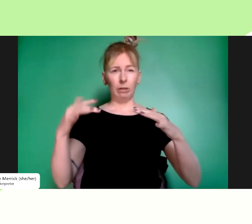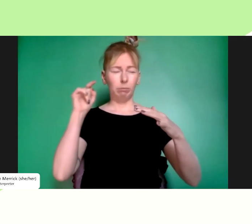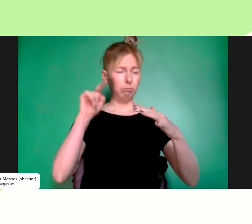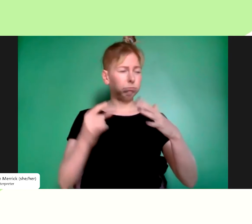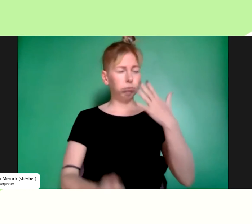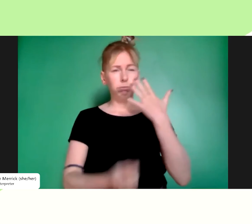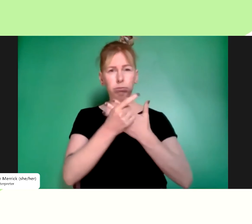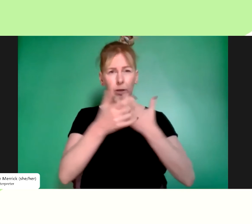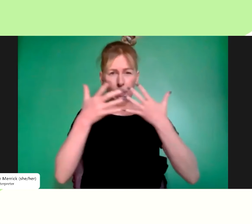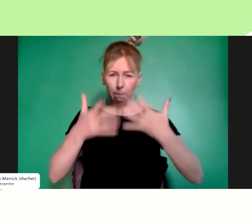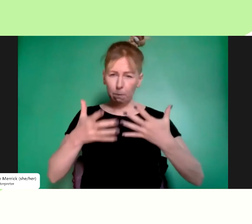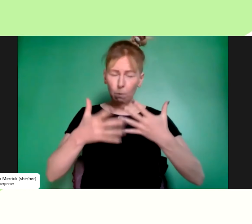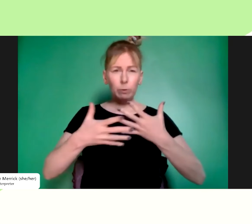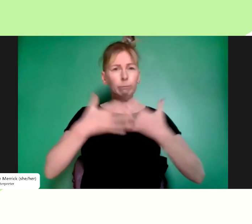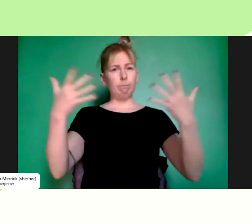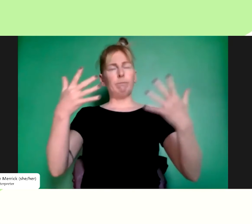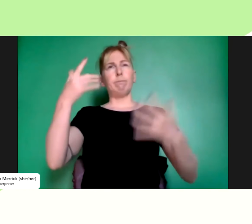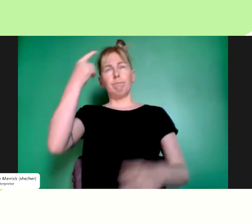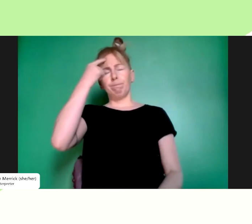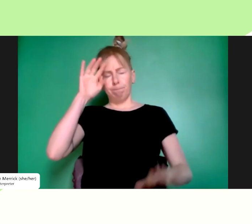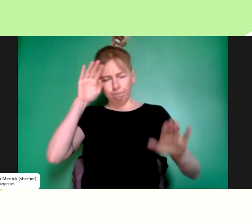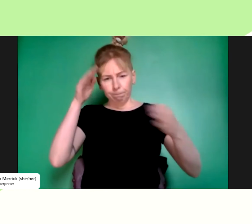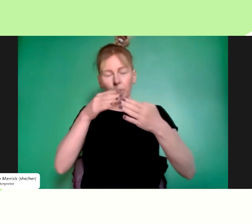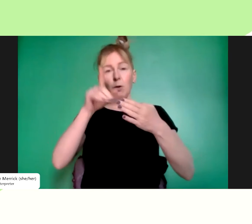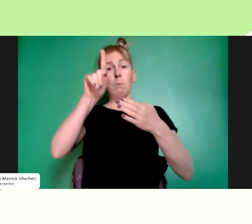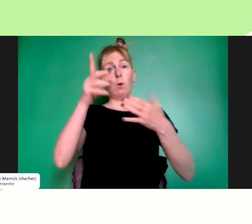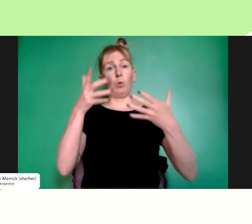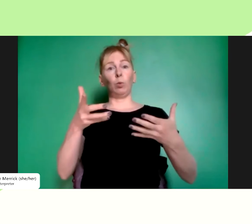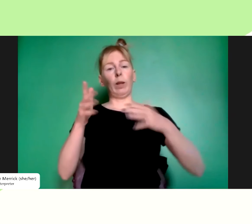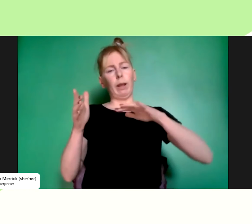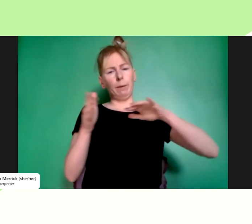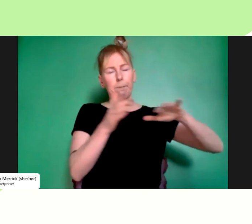But today's discussion will be focusing on the contexts of public art and